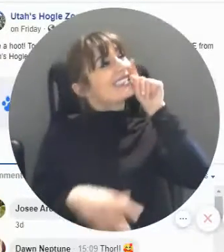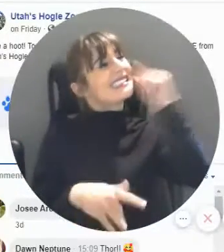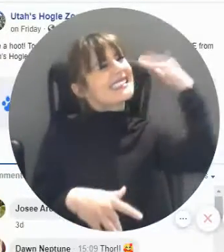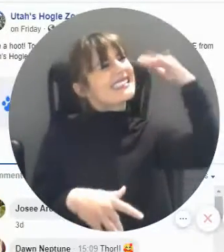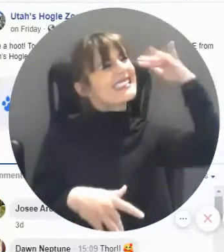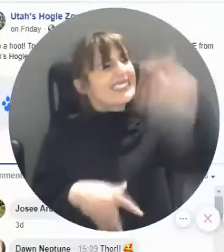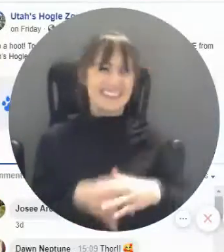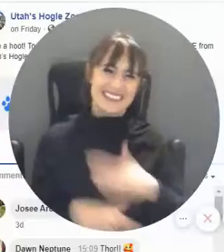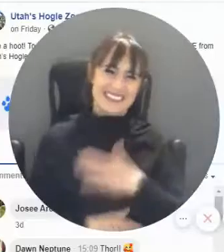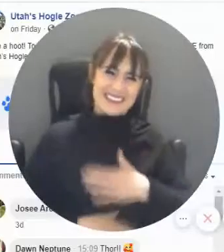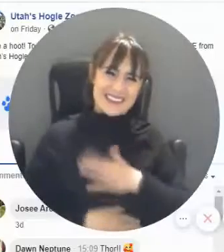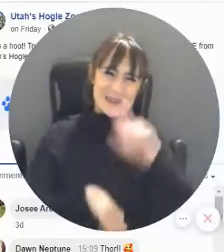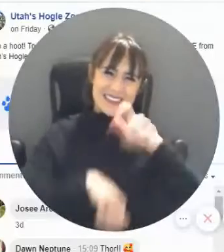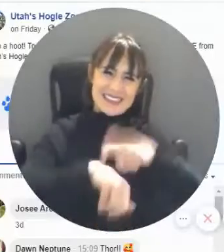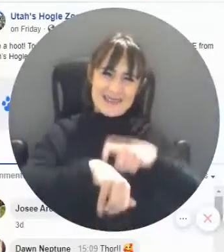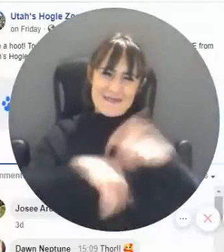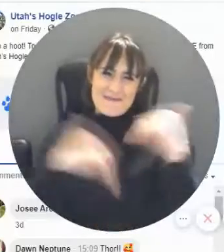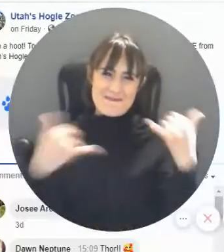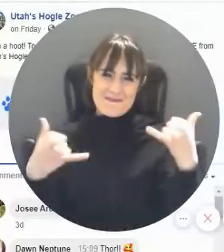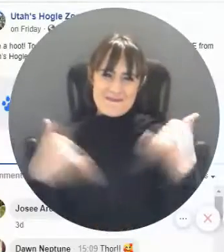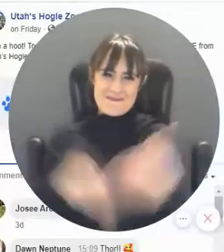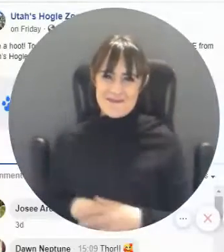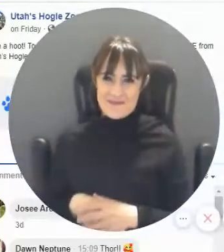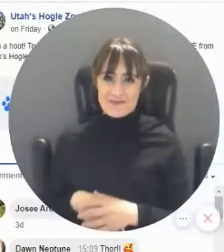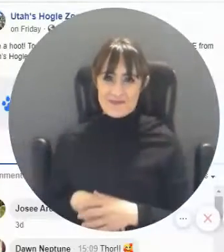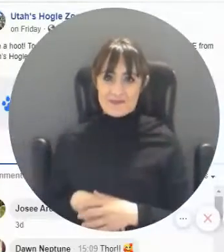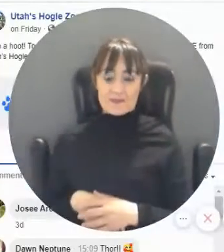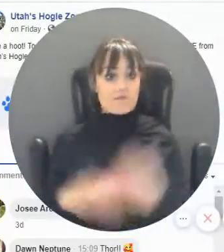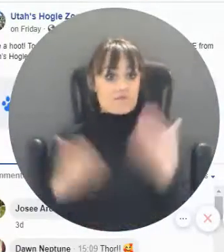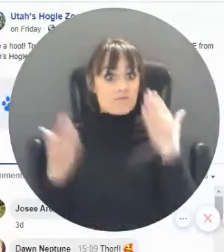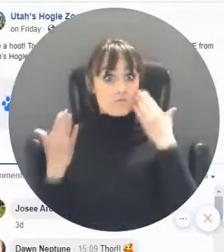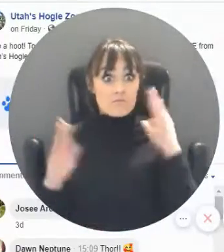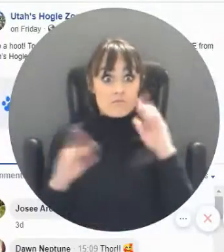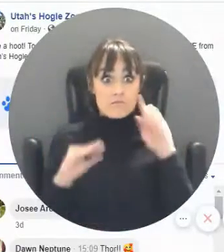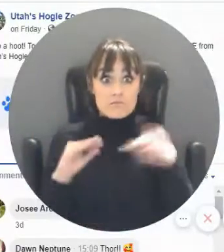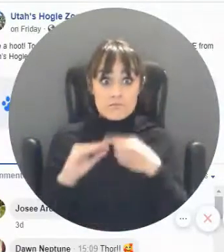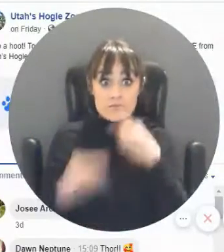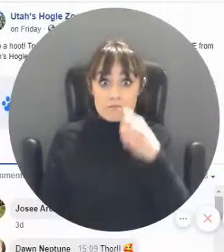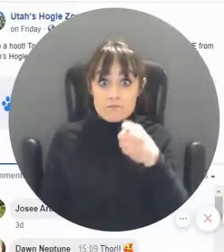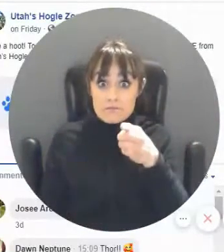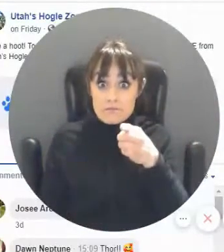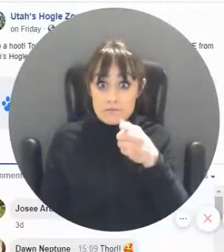Appreciate your time today! Well I don't know about all of you guys, but I sure learned a lot about owls today.